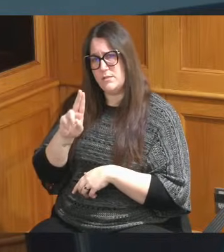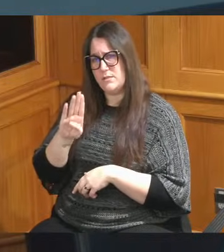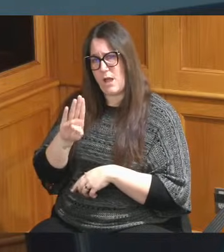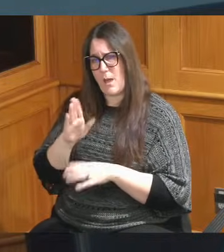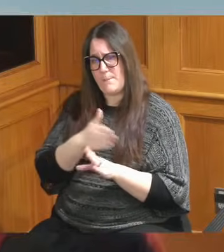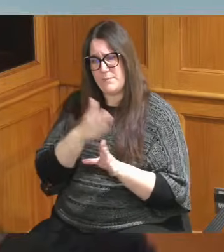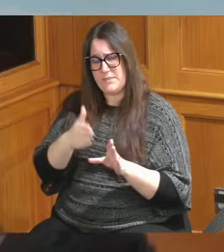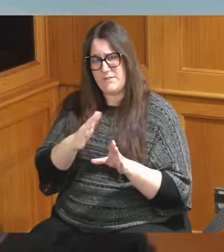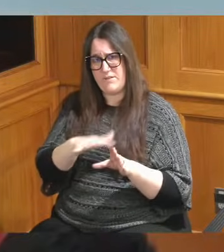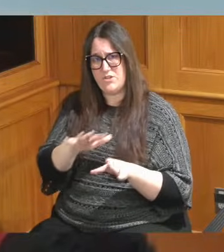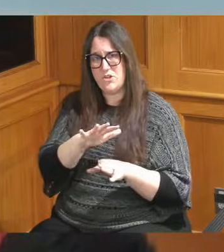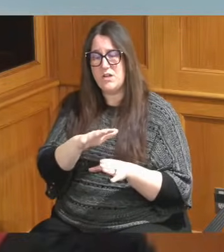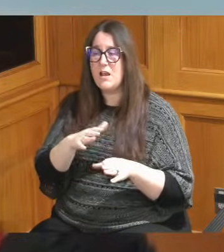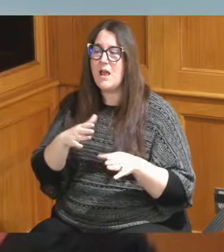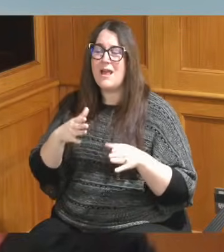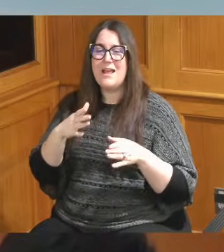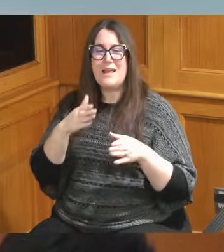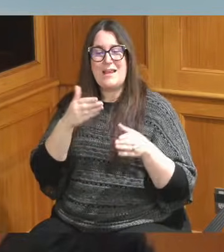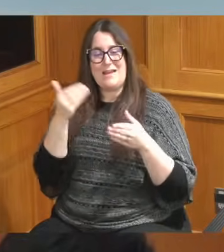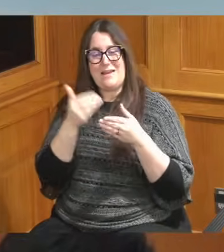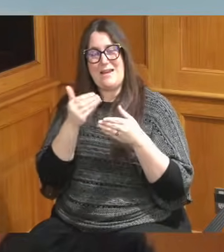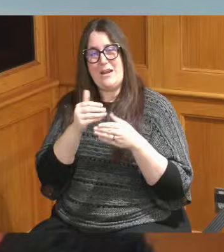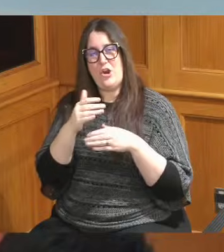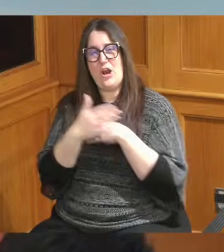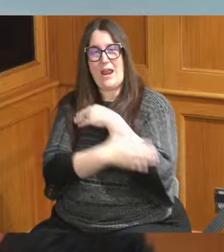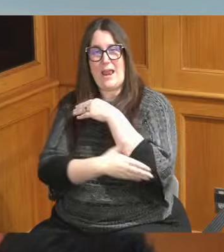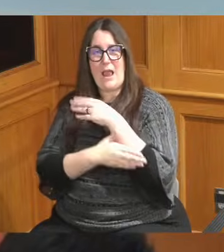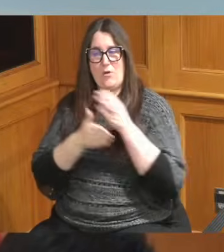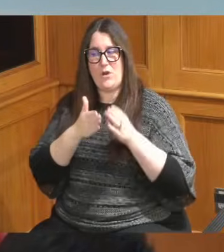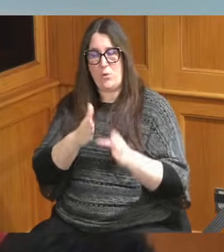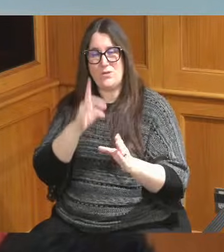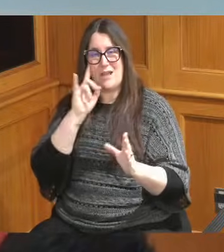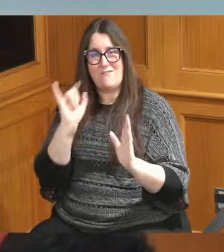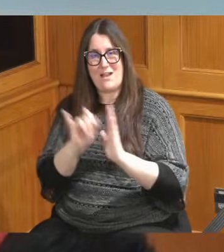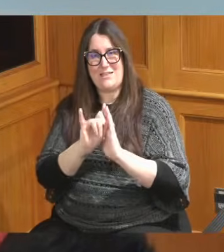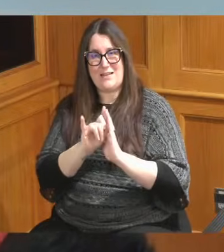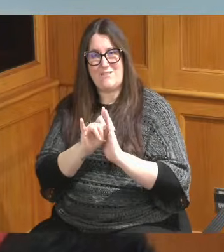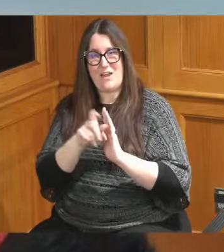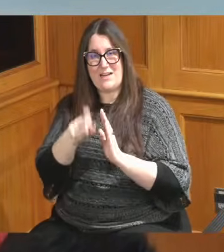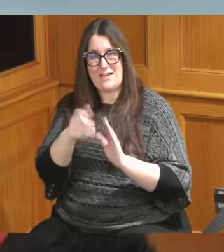are along county roads that have been identified as needing repairs by the frontage property owner.